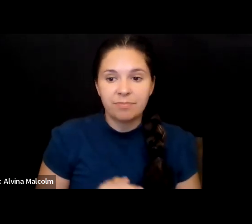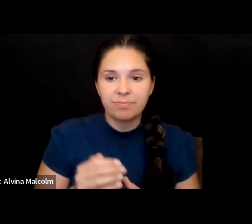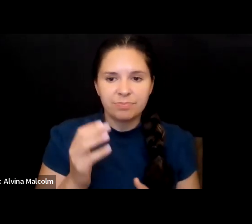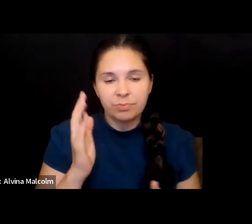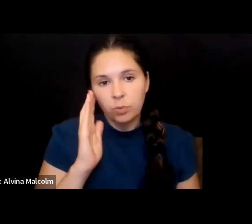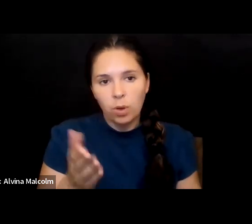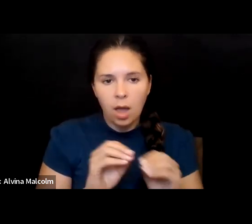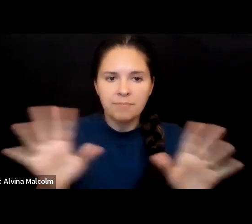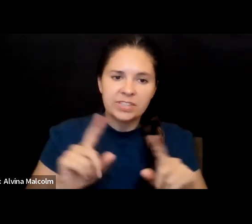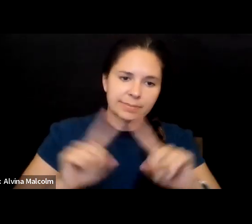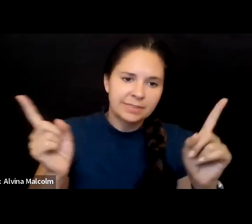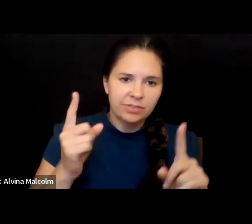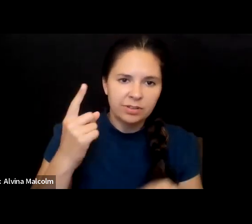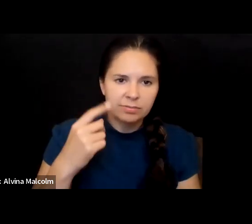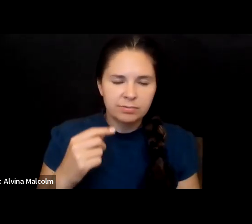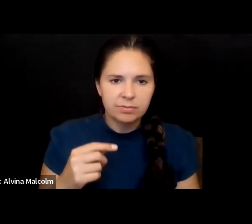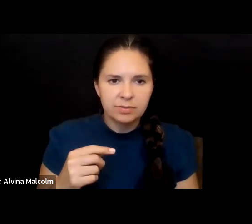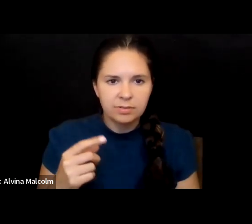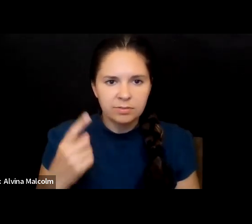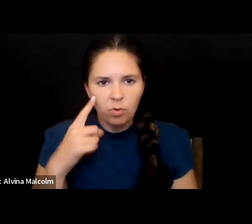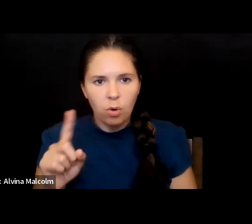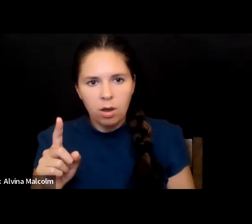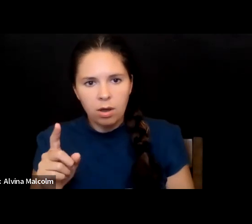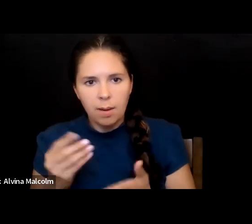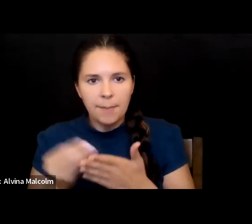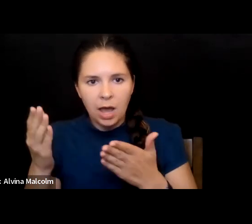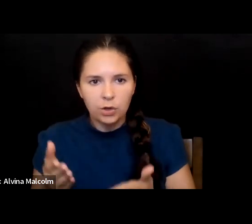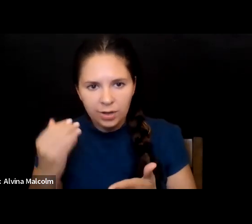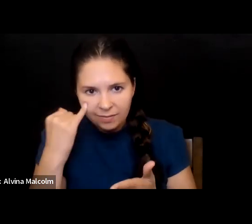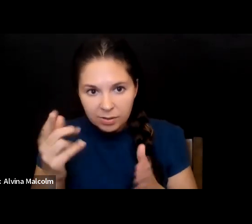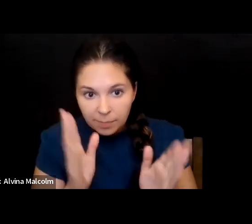chain that they can call for their staff so that there's a game plan and